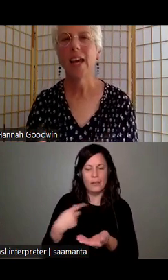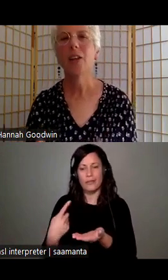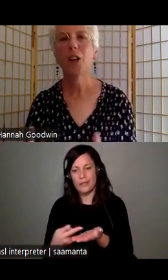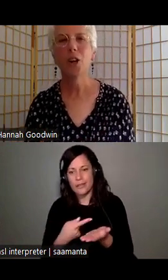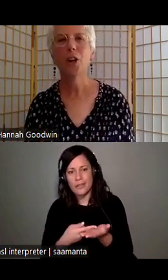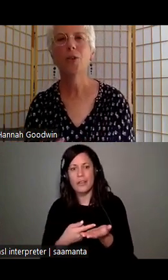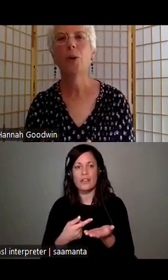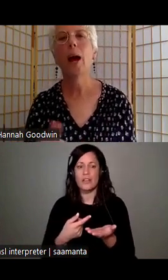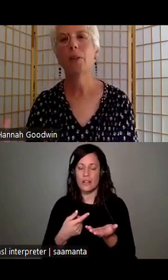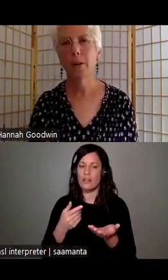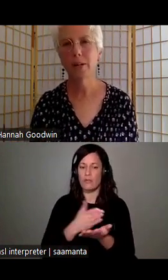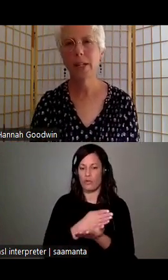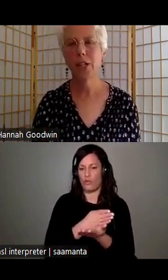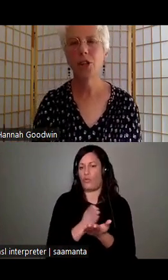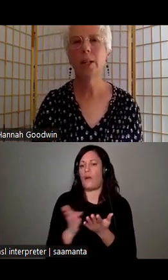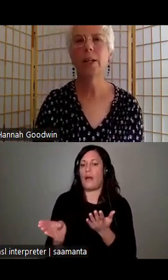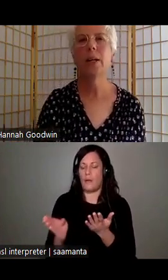can occur throughout the presentation.